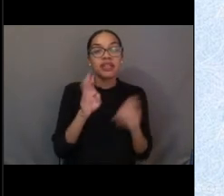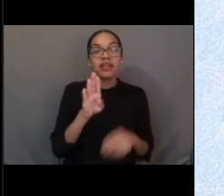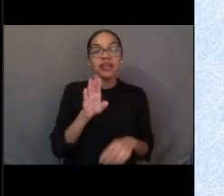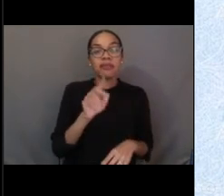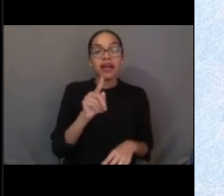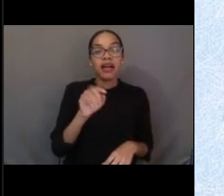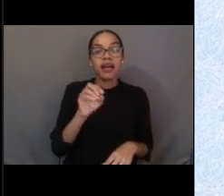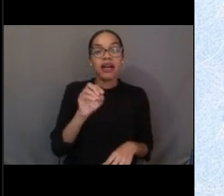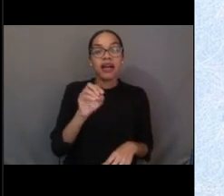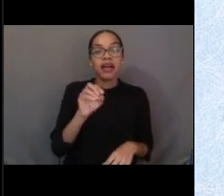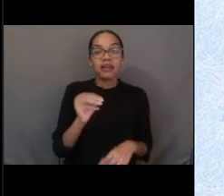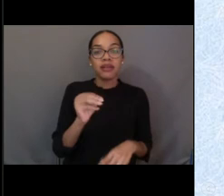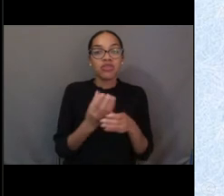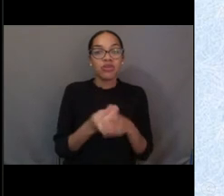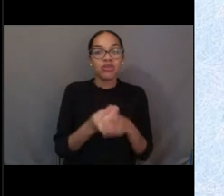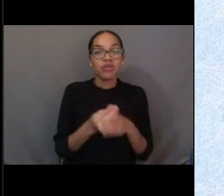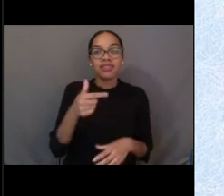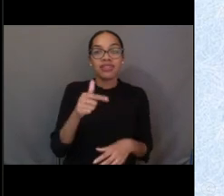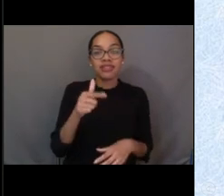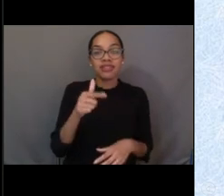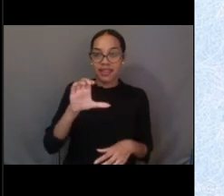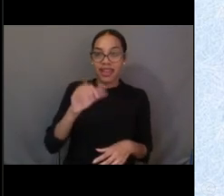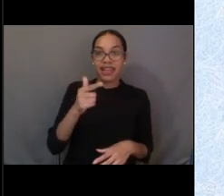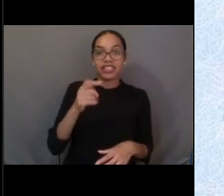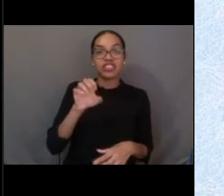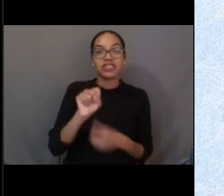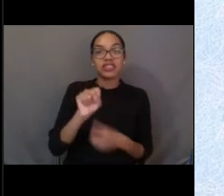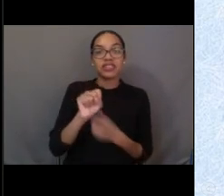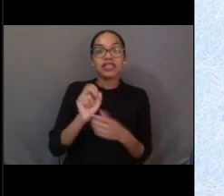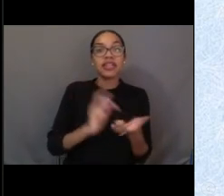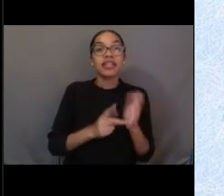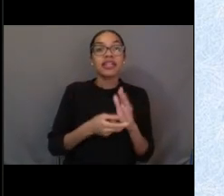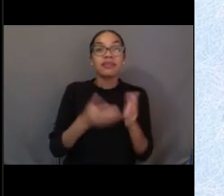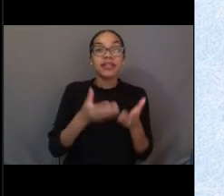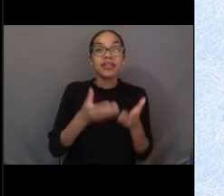These are when you anchor bags or cages to the sand,